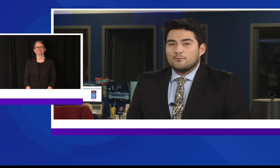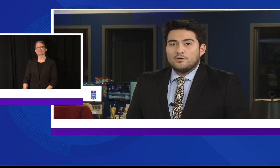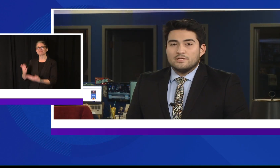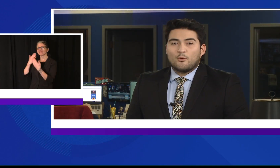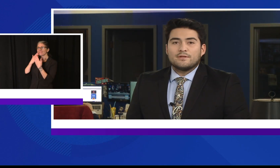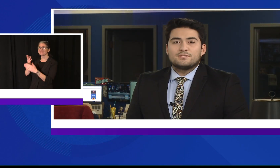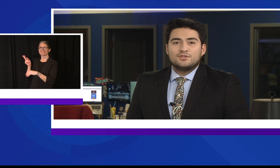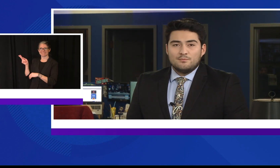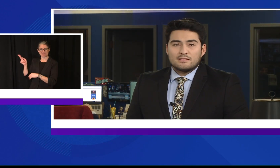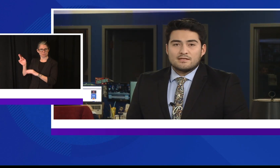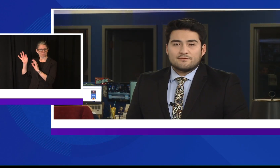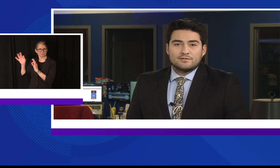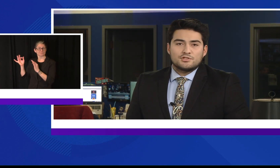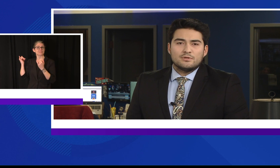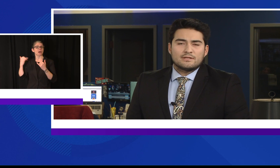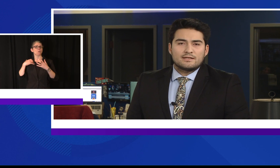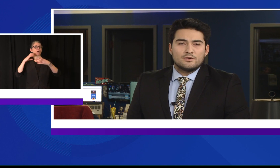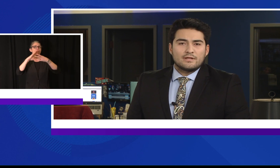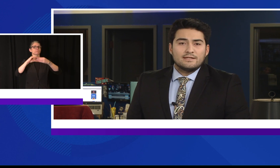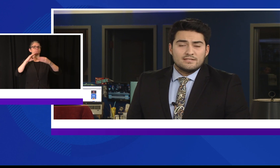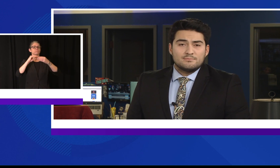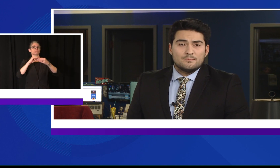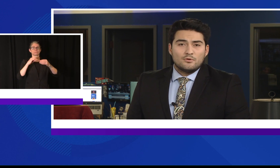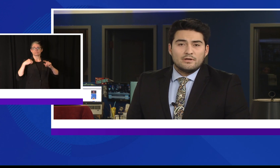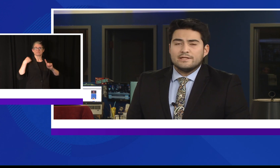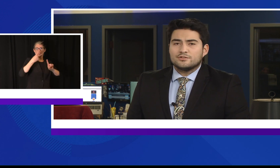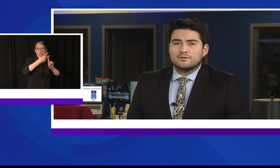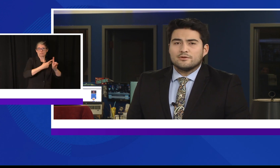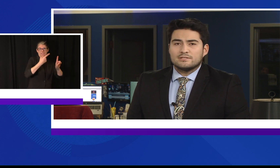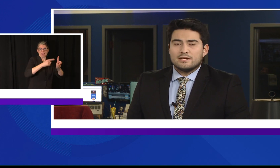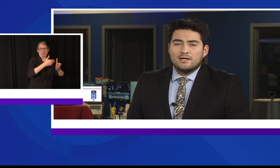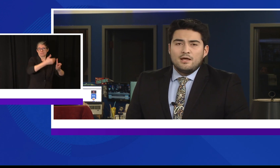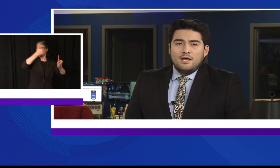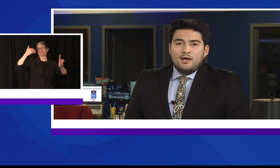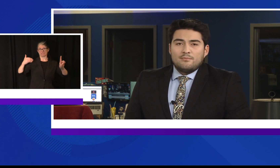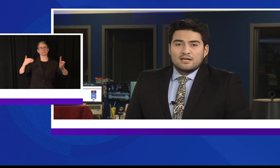Well, more than two months after the shooting that killed 18 people and injured 13. Megan